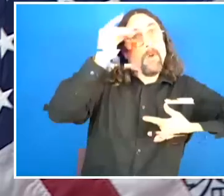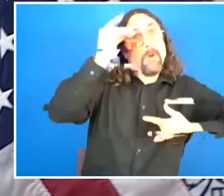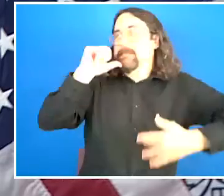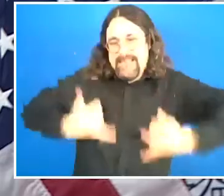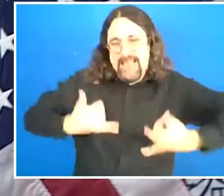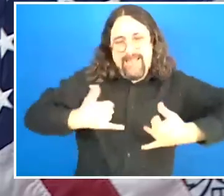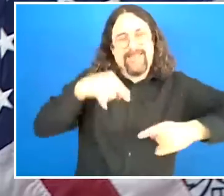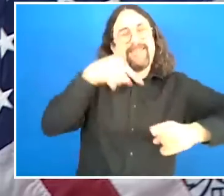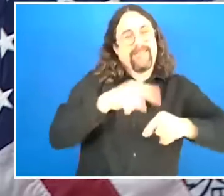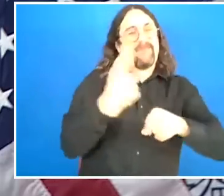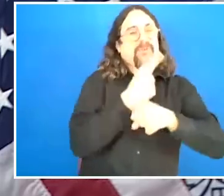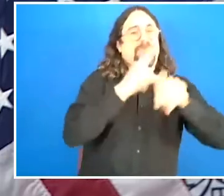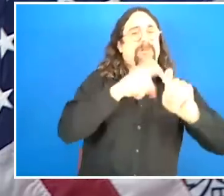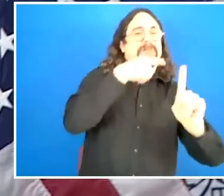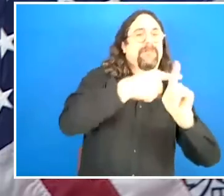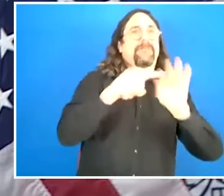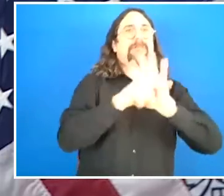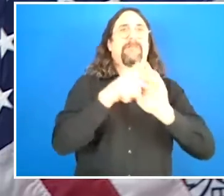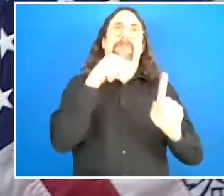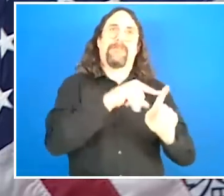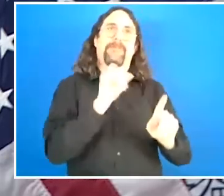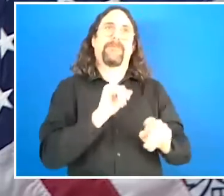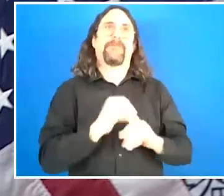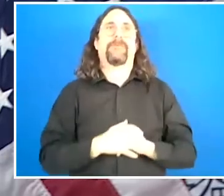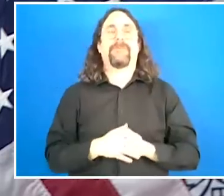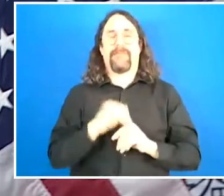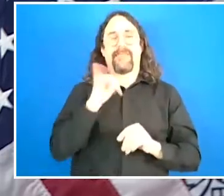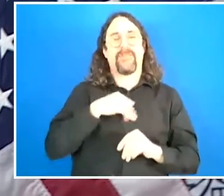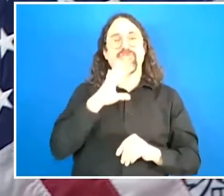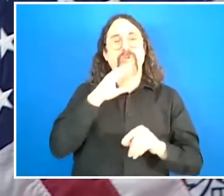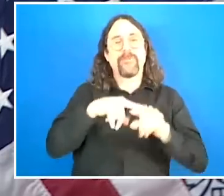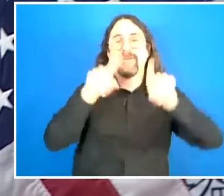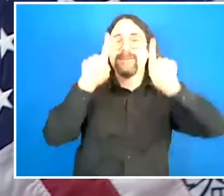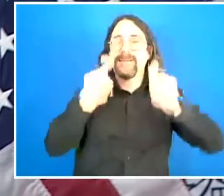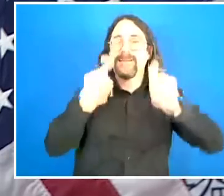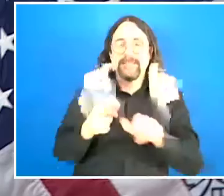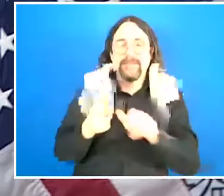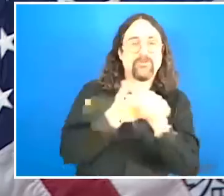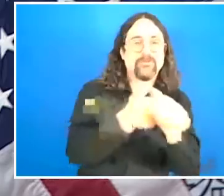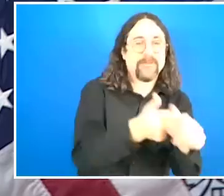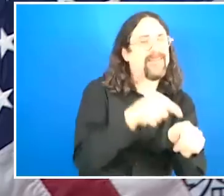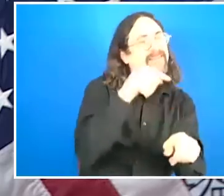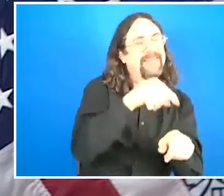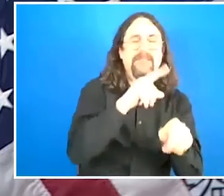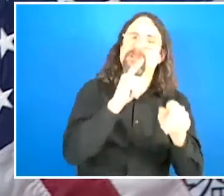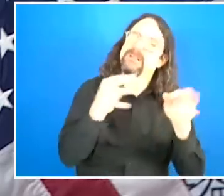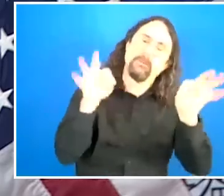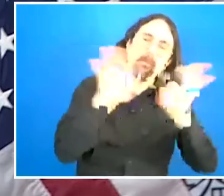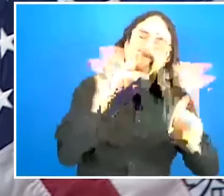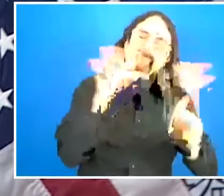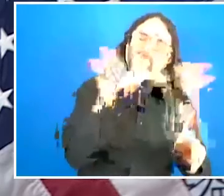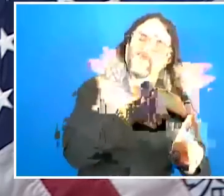SAY IN THE NEXT FEW DAYS. BUT THE FACT IS AS THWI ALL THINGS FEDERAL